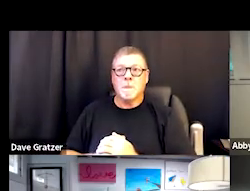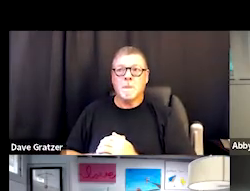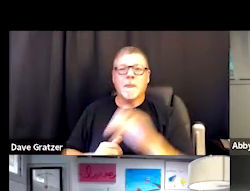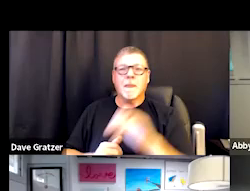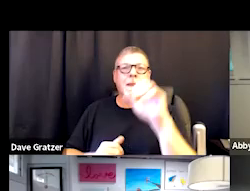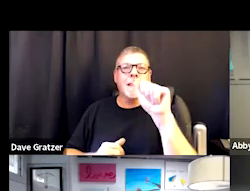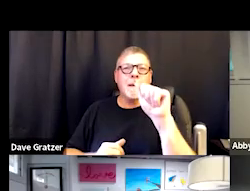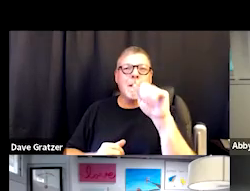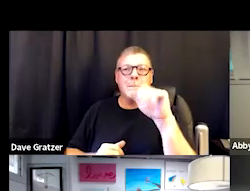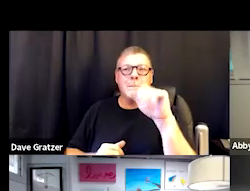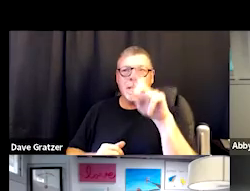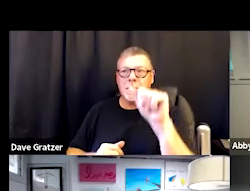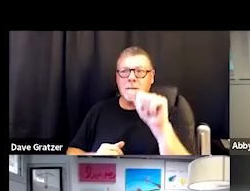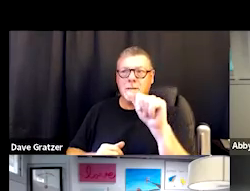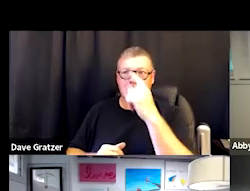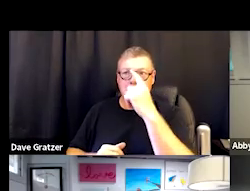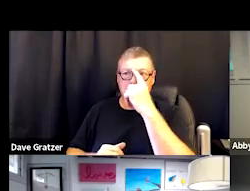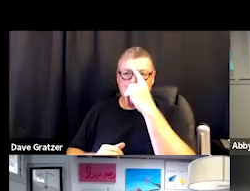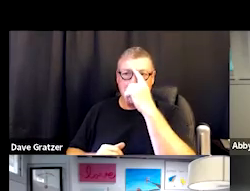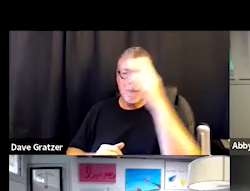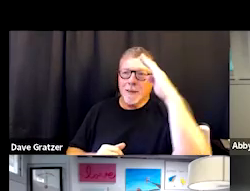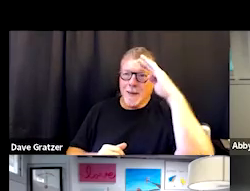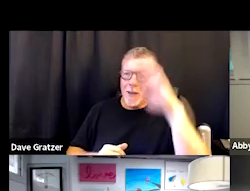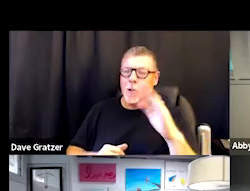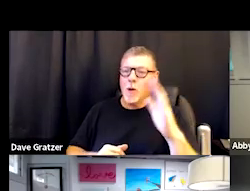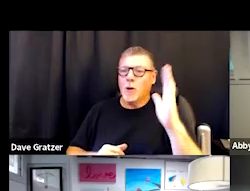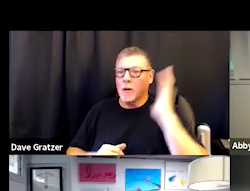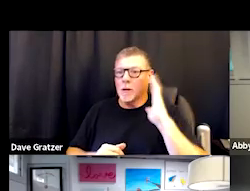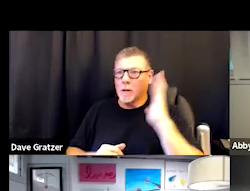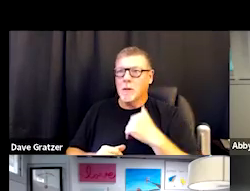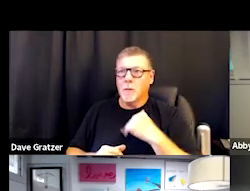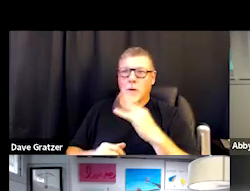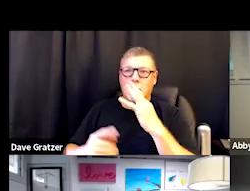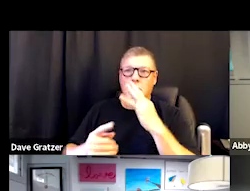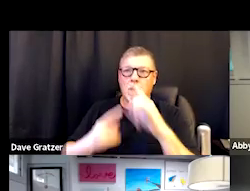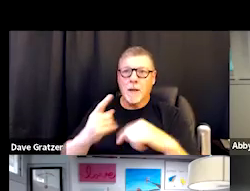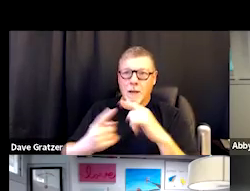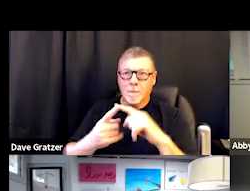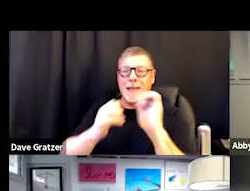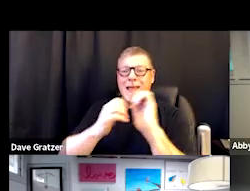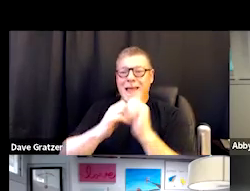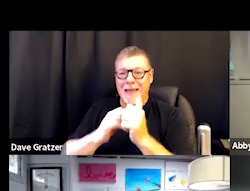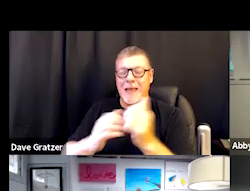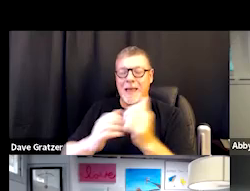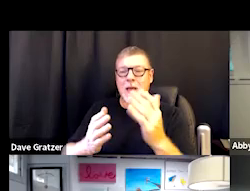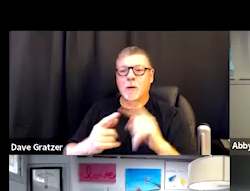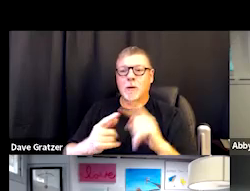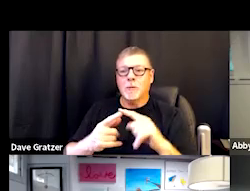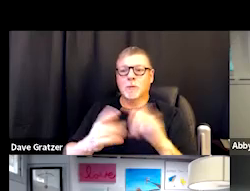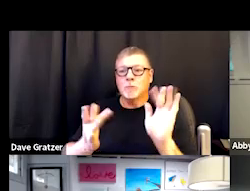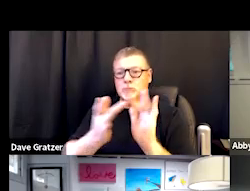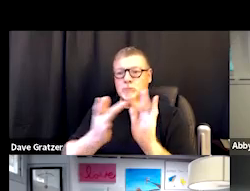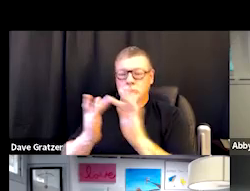I know that we talked a little bit earlier about like how to get to know the updates that Social Security